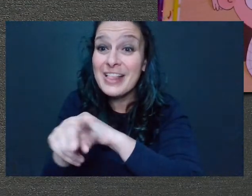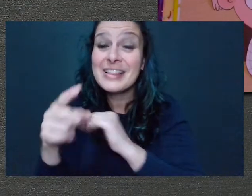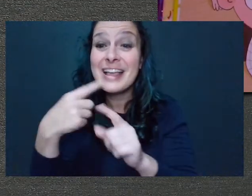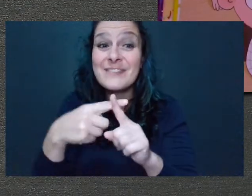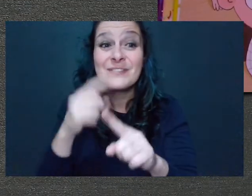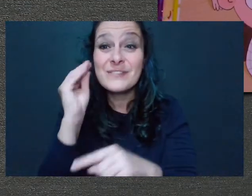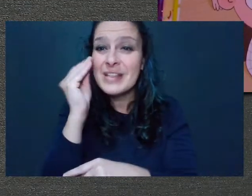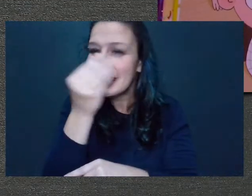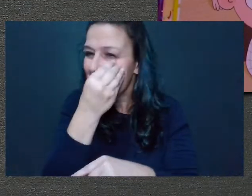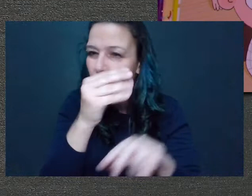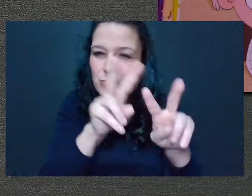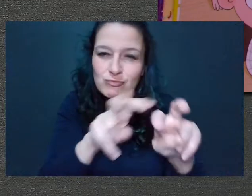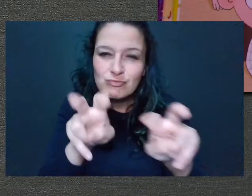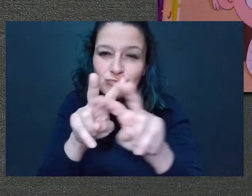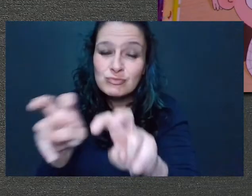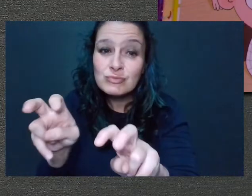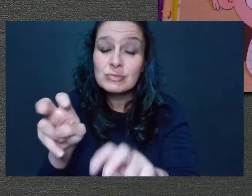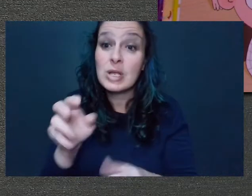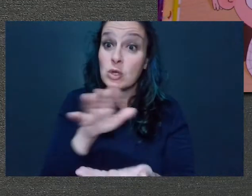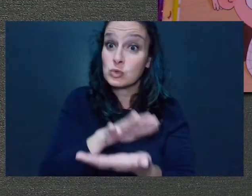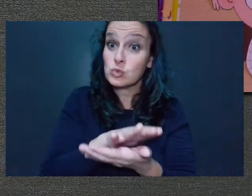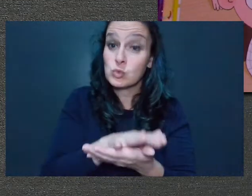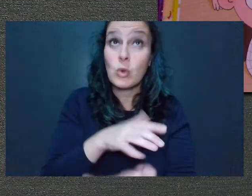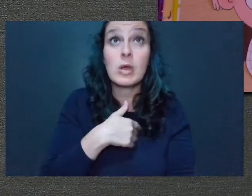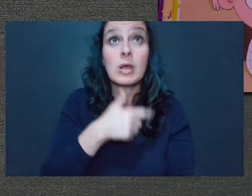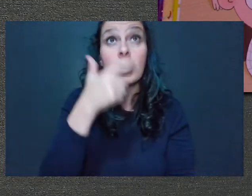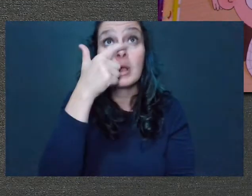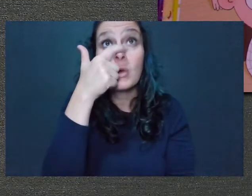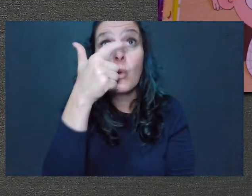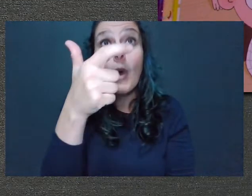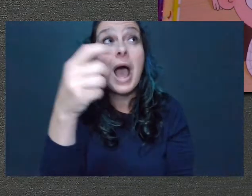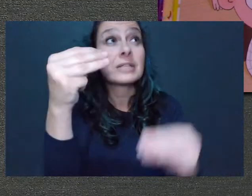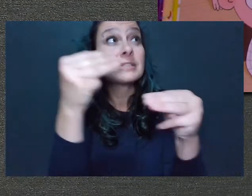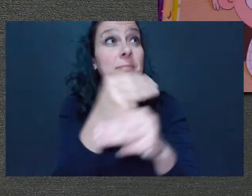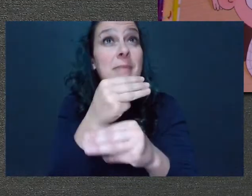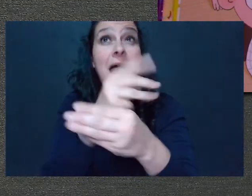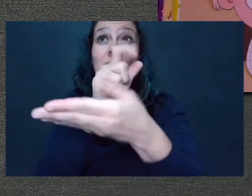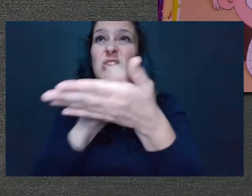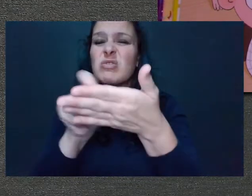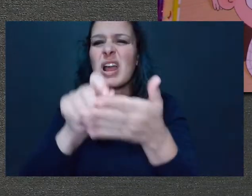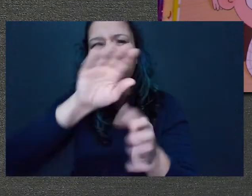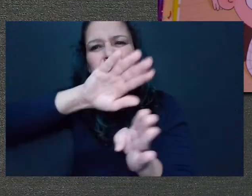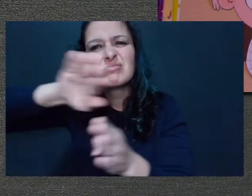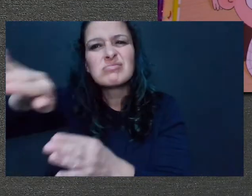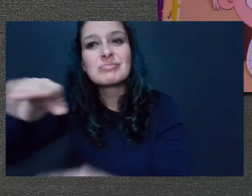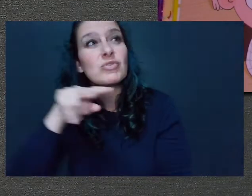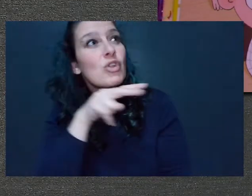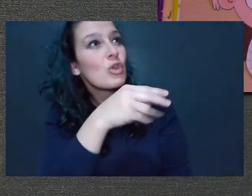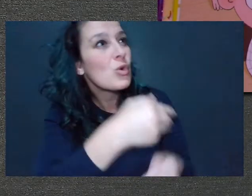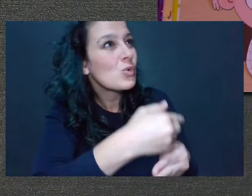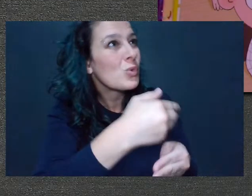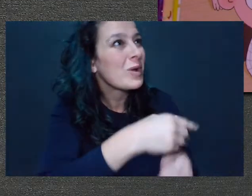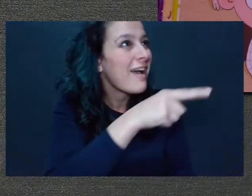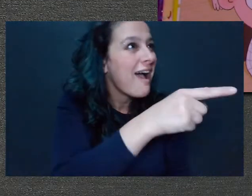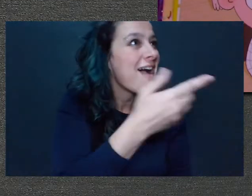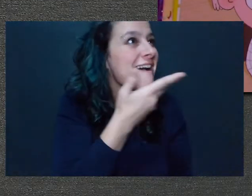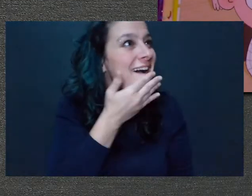"At school, Georgia was always more impressed "by the colors she saw through the classroom window "than the numbers written on the blackboard.